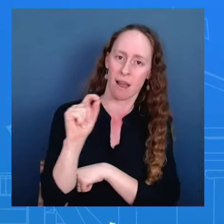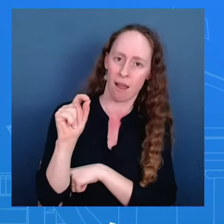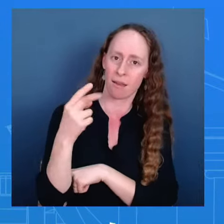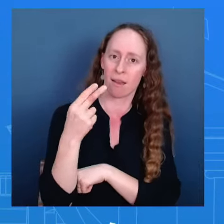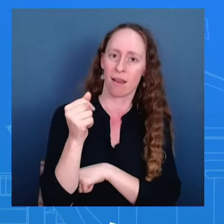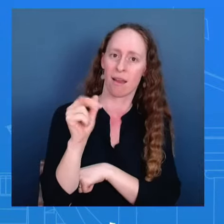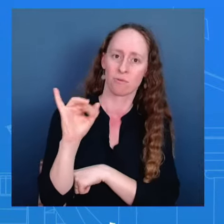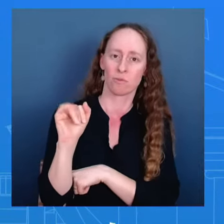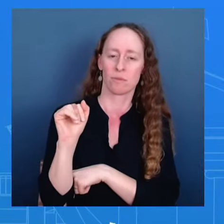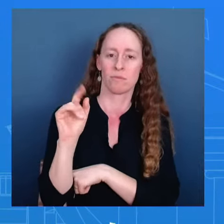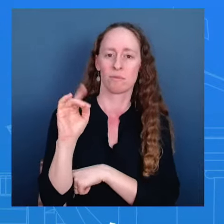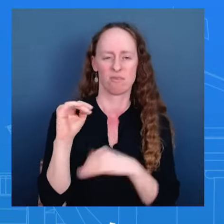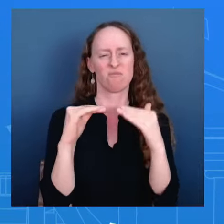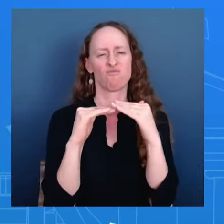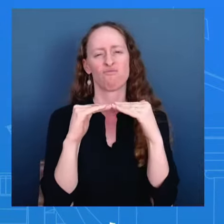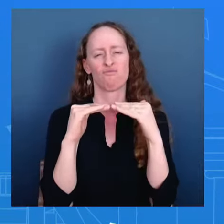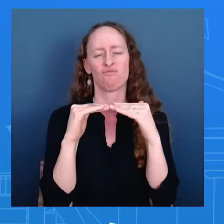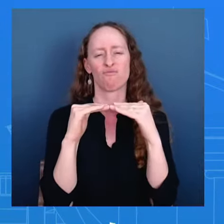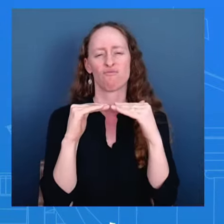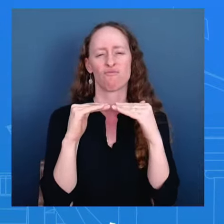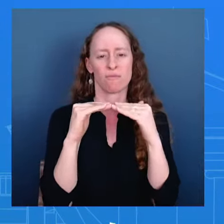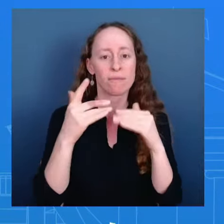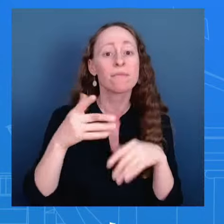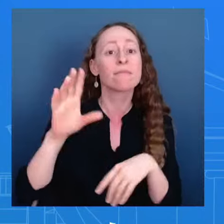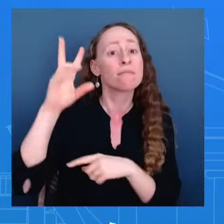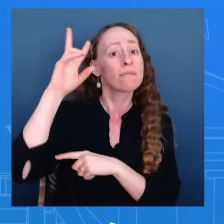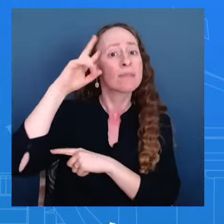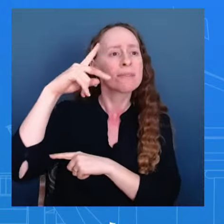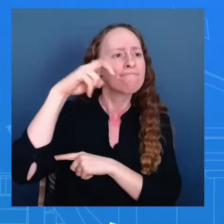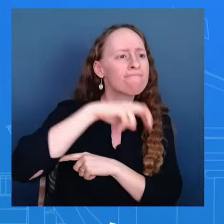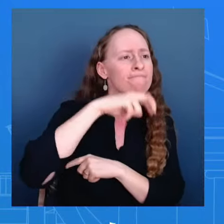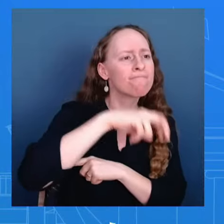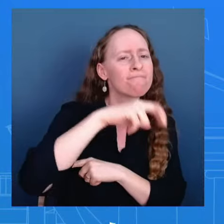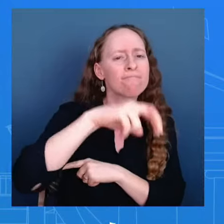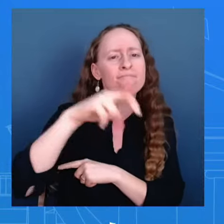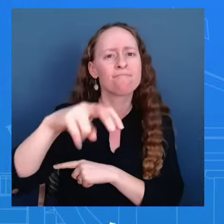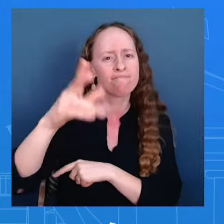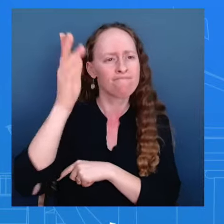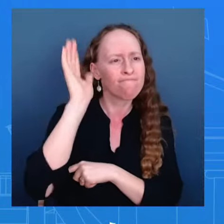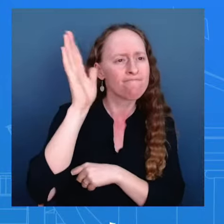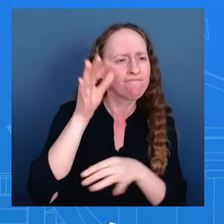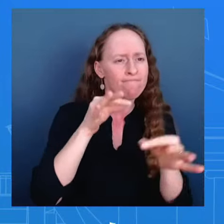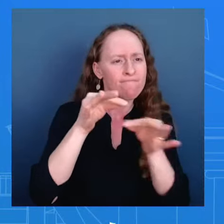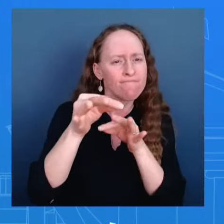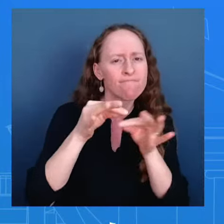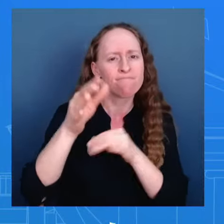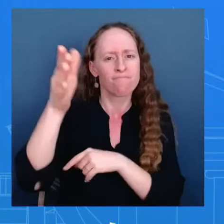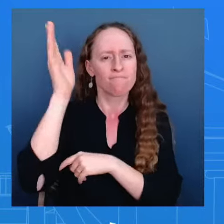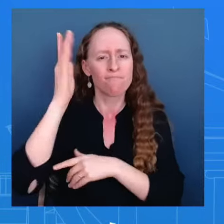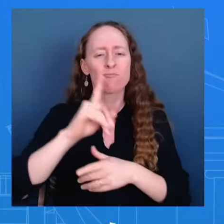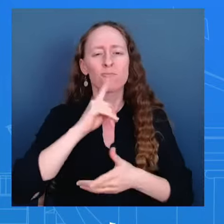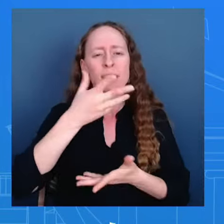And we know when we leave here, we leave the bubble of Washington DC, it matters when we go directly to the American people.